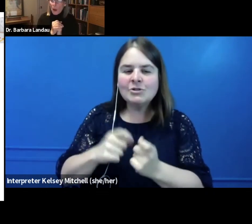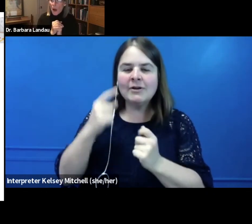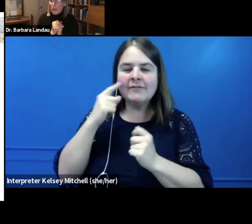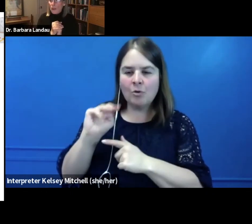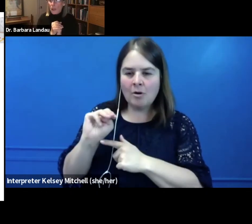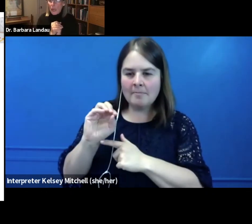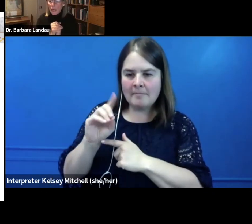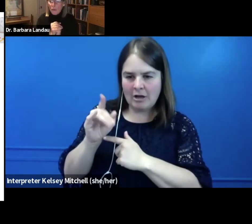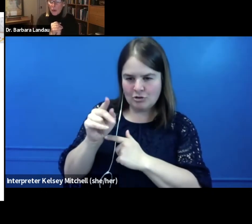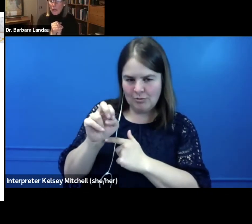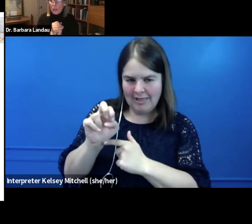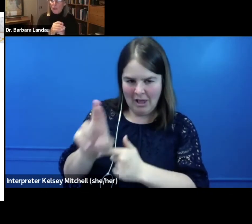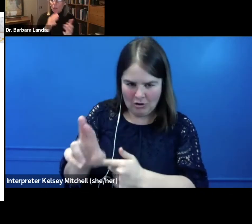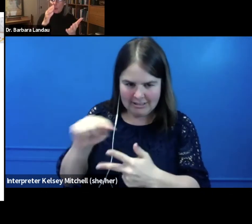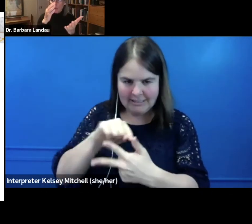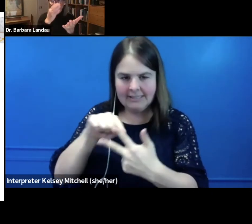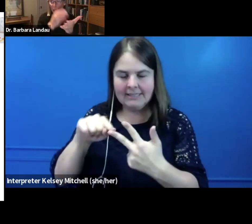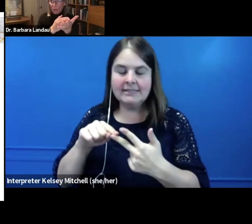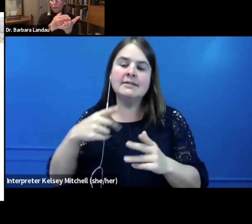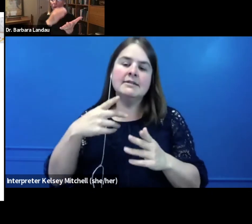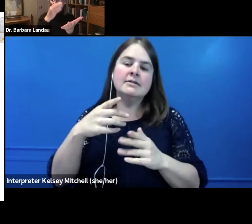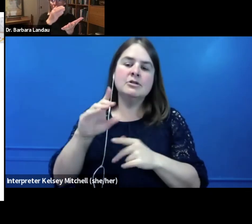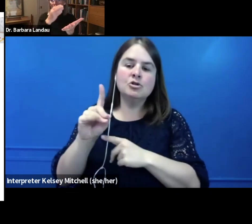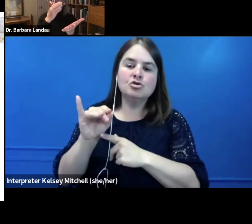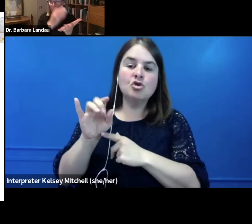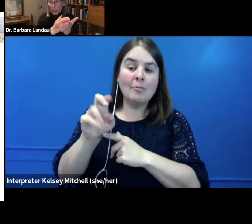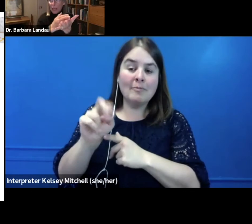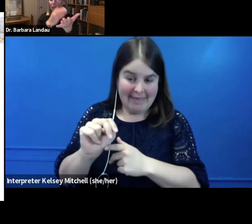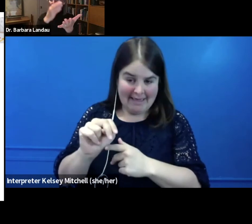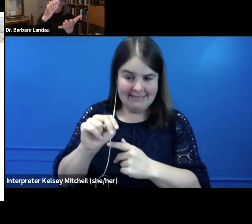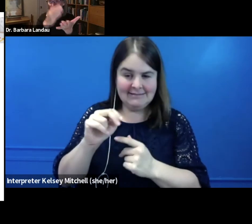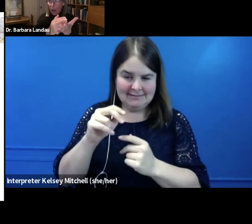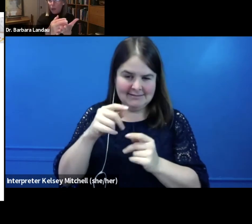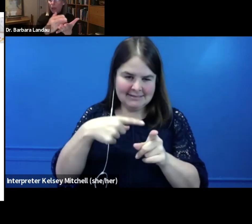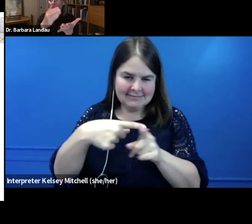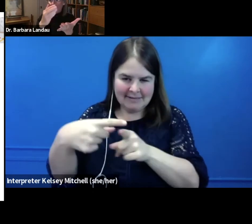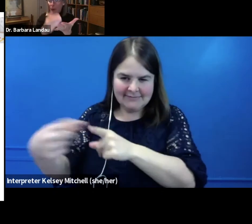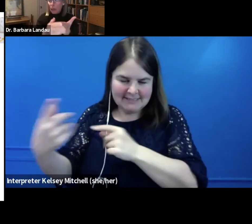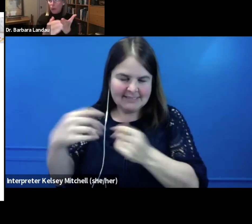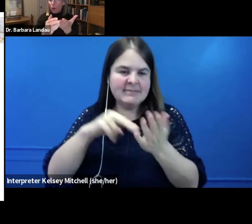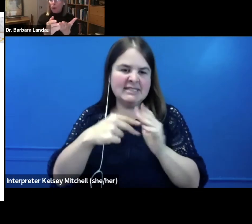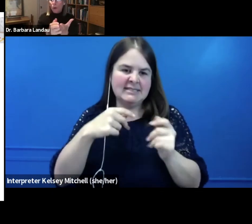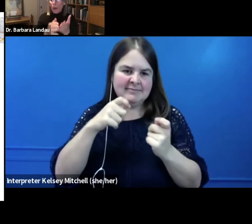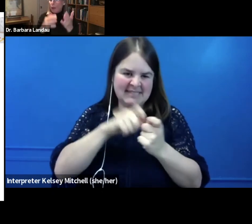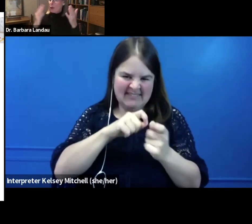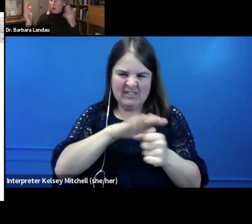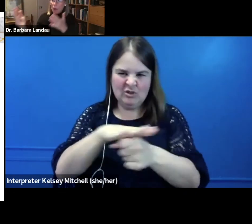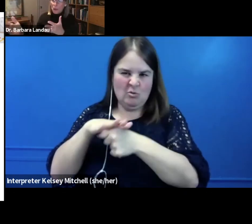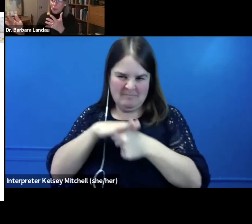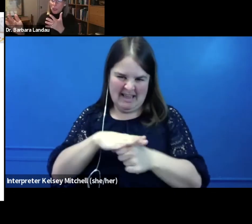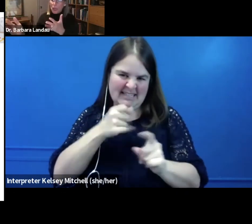onto genetic invariance which meaning which means the things follow each other